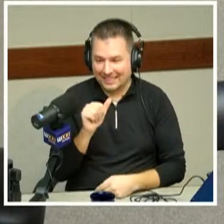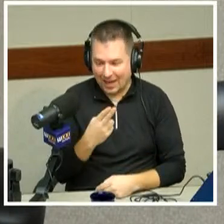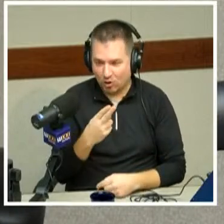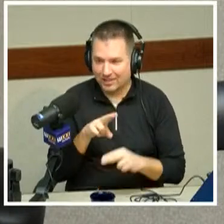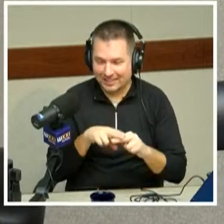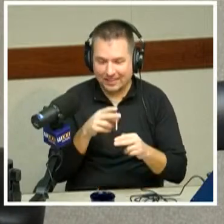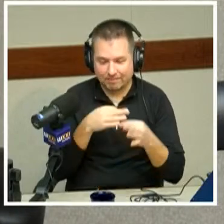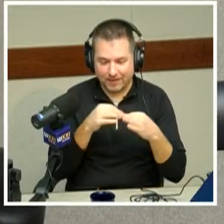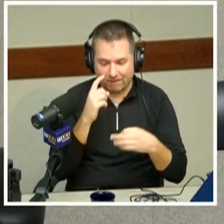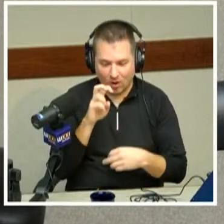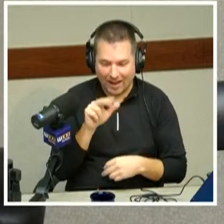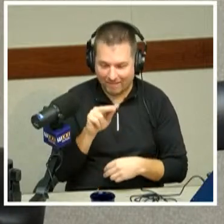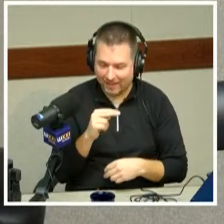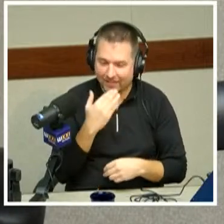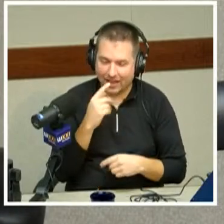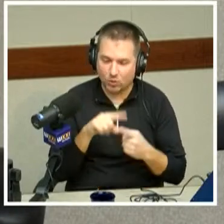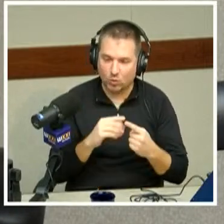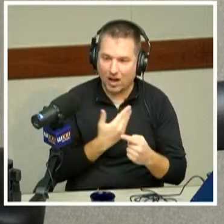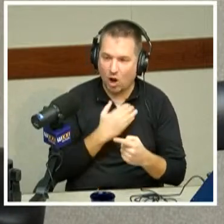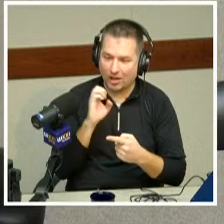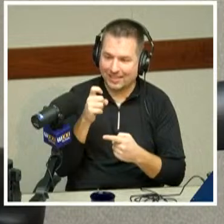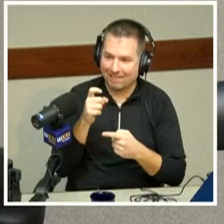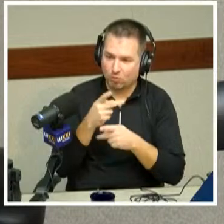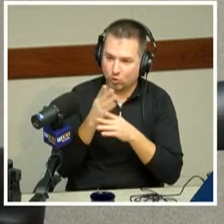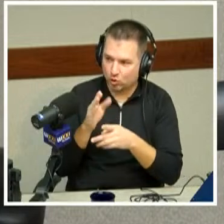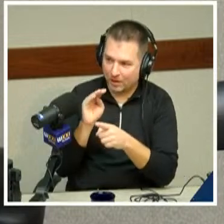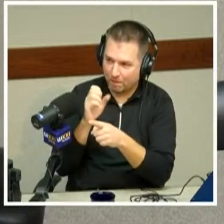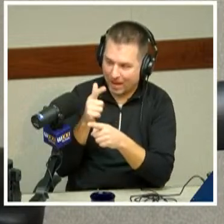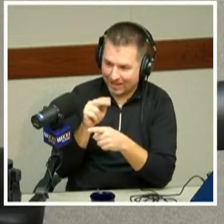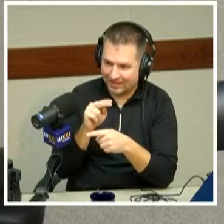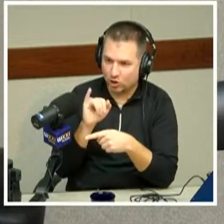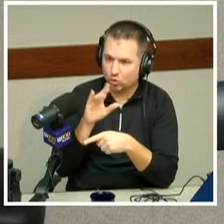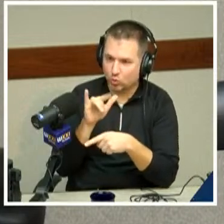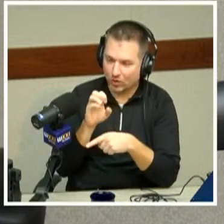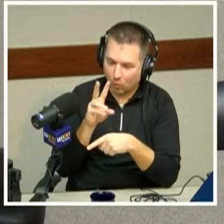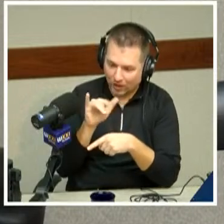for Evan Dawson thank you to to our executive producer Megan Mack Julie Williams Rob bradden